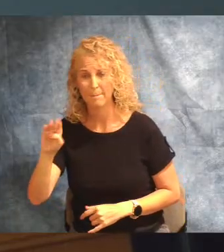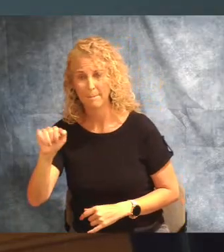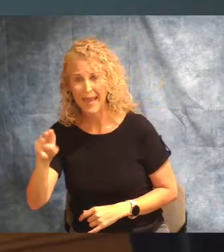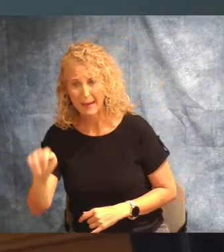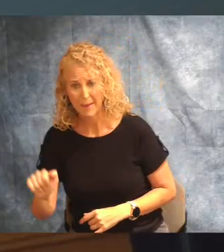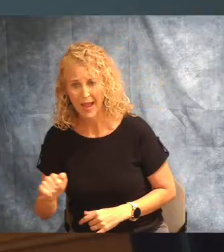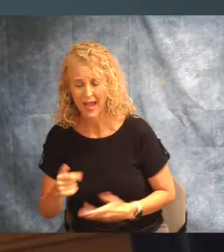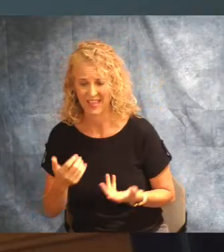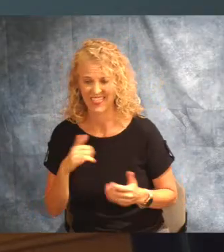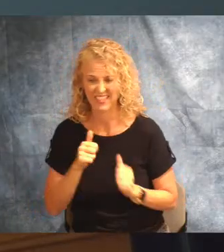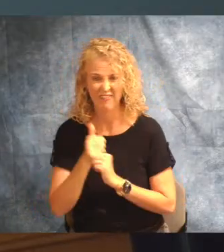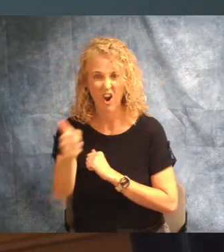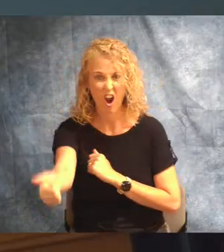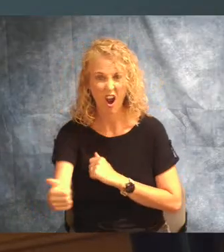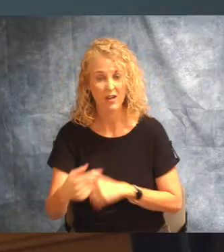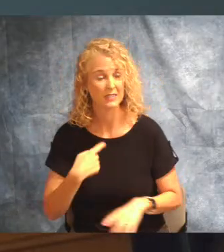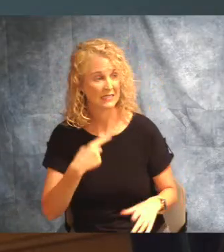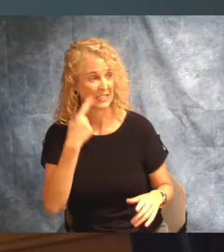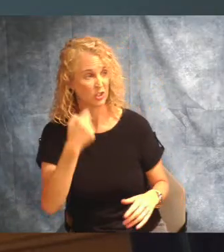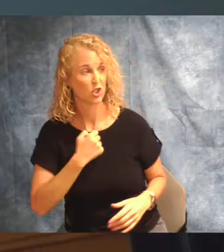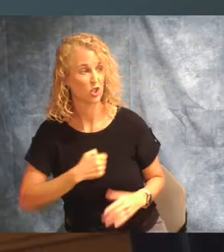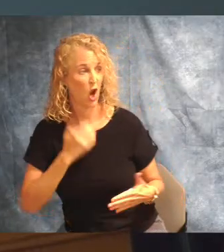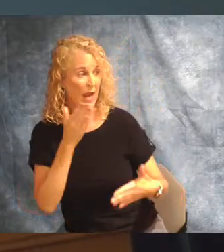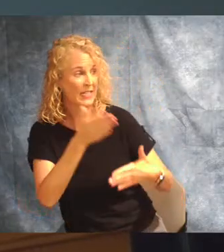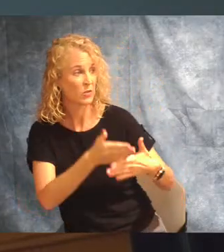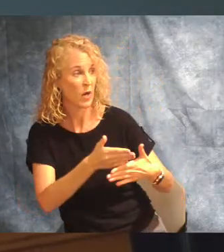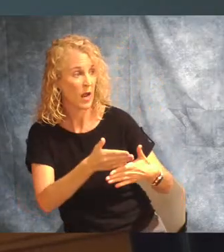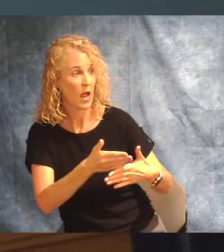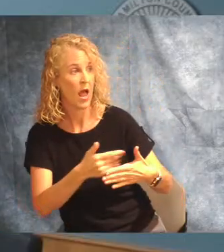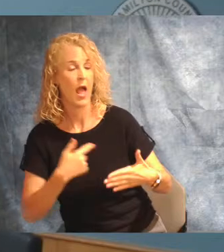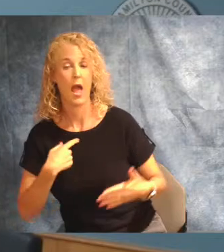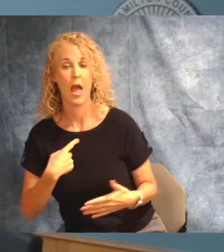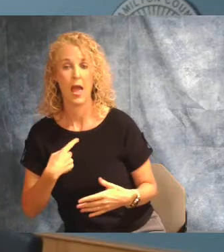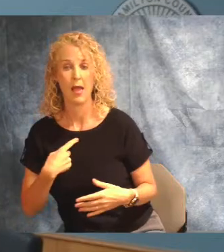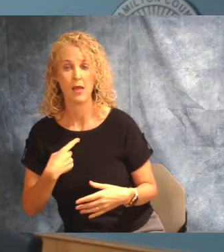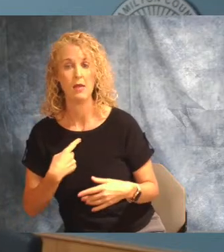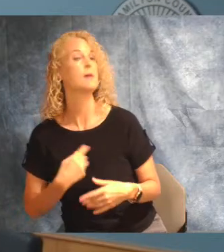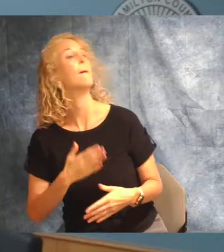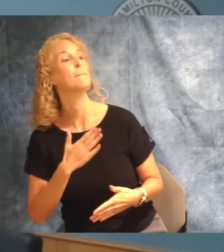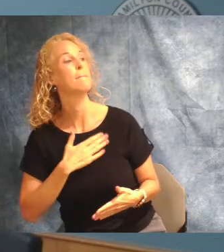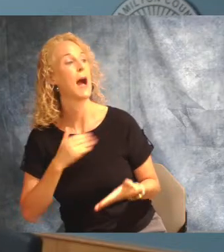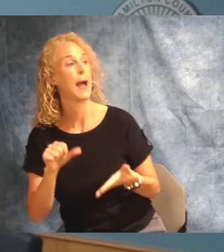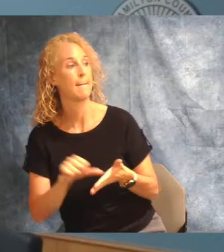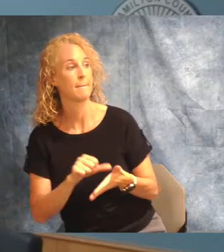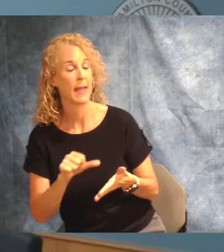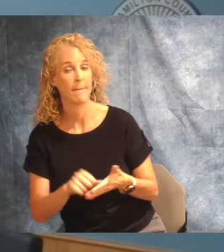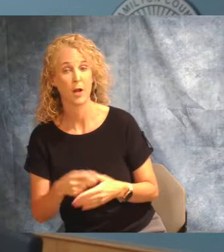that. And Commissioner, if I'm sorry to interrupt, but I left on my page, I left two items off when I